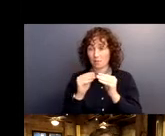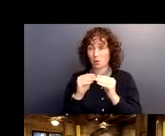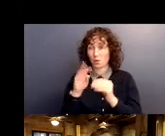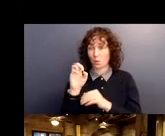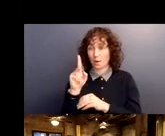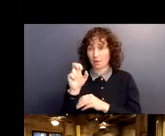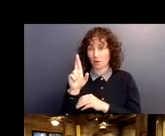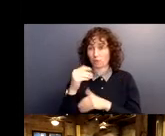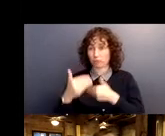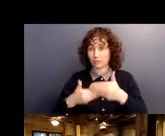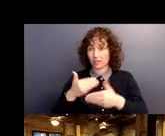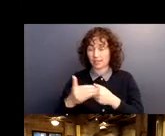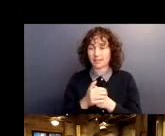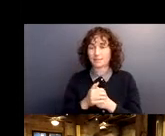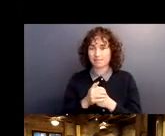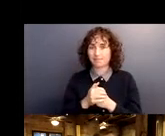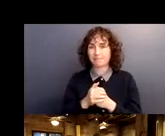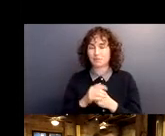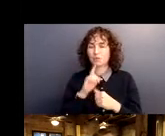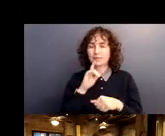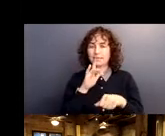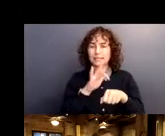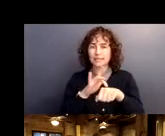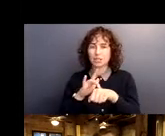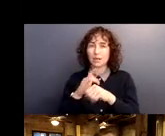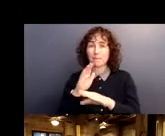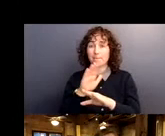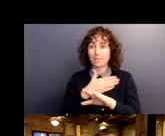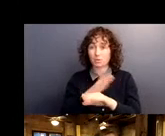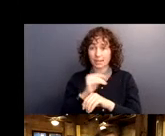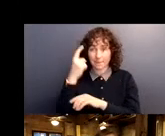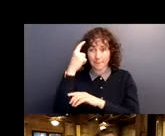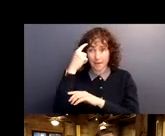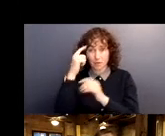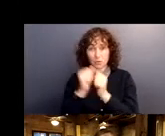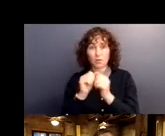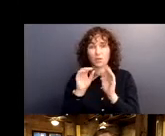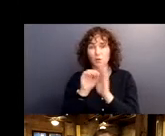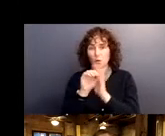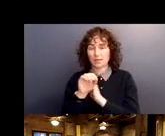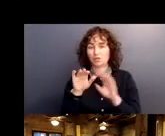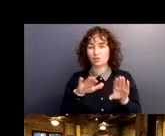up that touch on "Music and mindfulness "with New Orleans Rhythm and Blues."